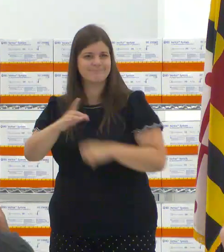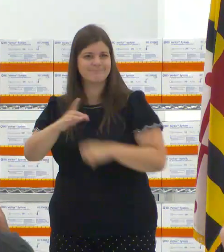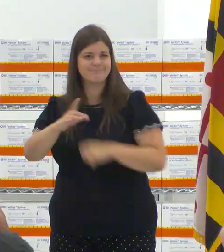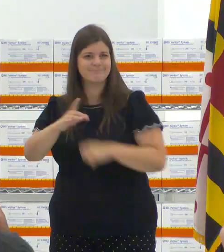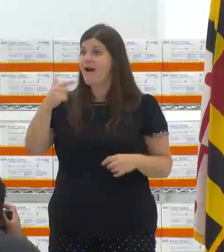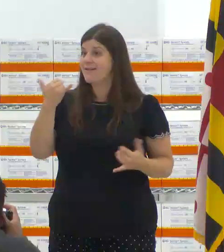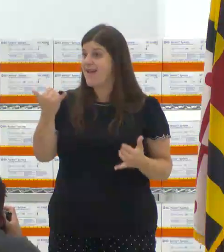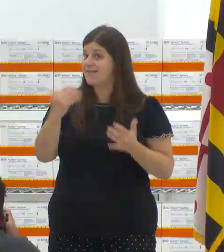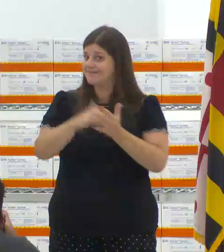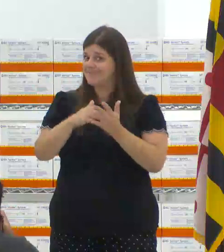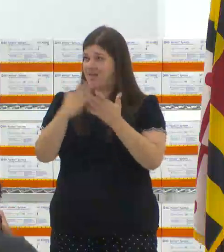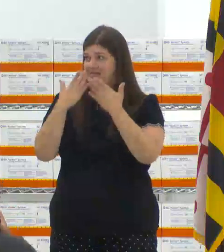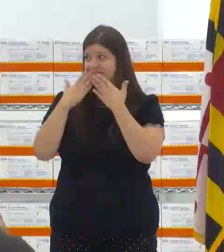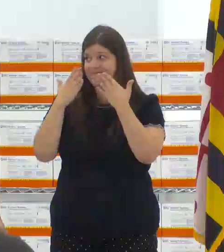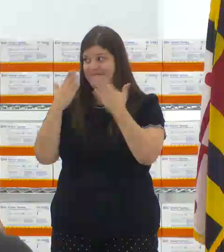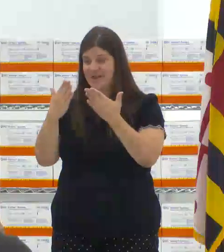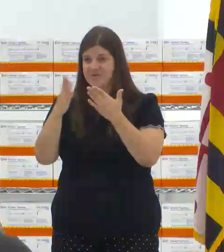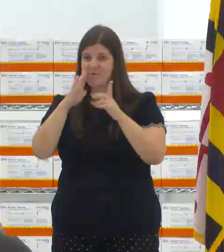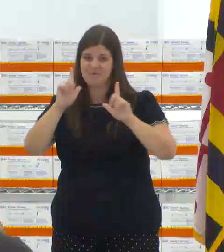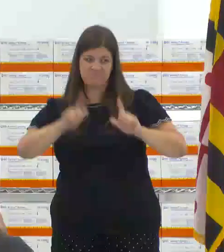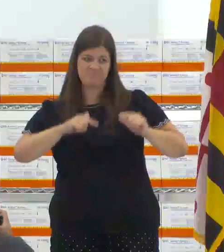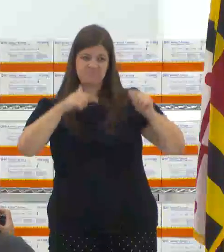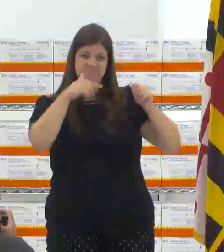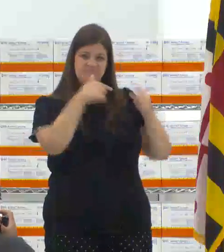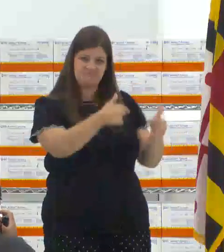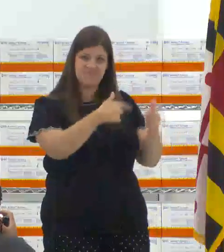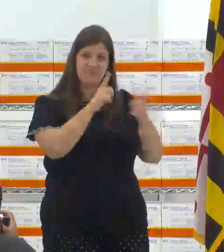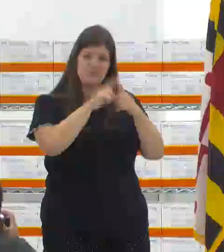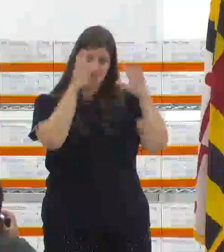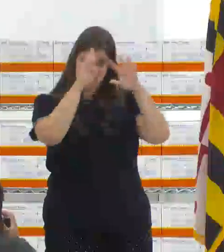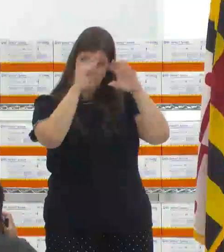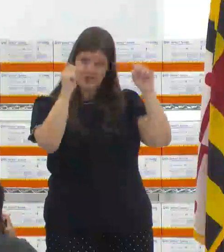And when it really mattered we have worked together to achieve creative solutions.